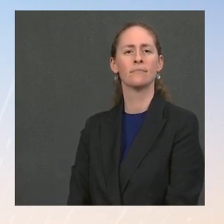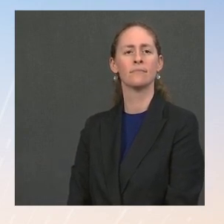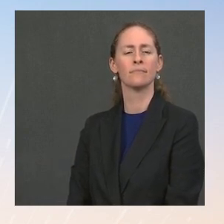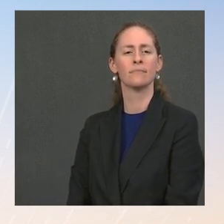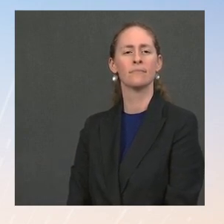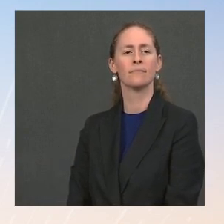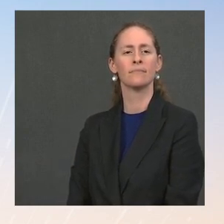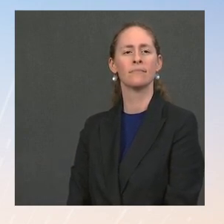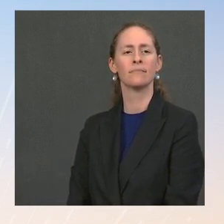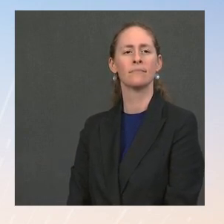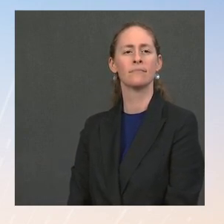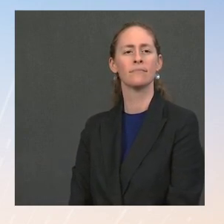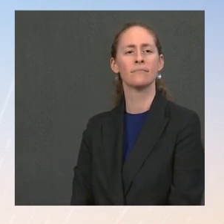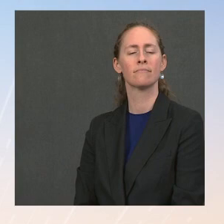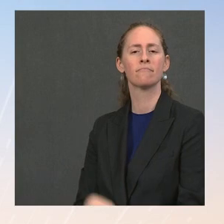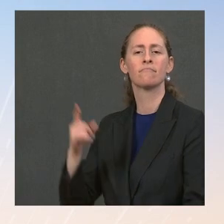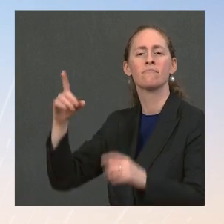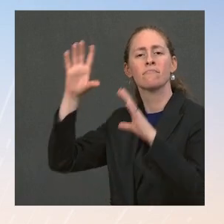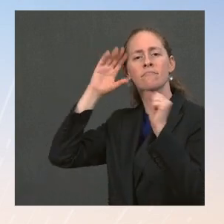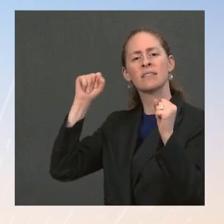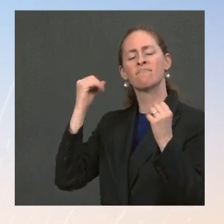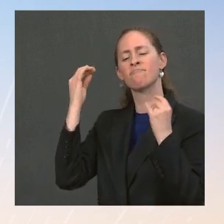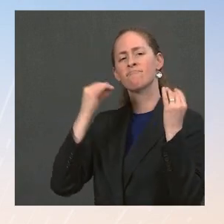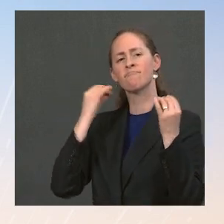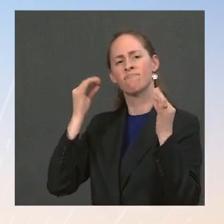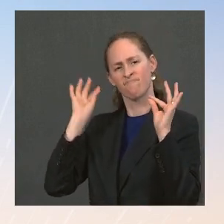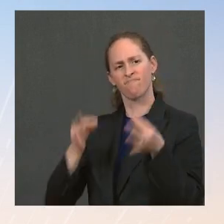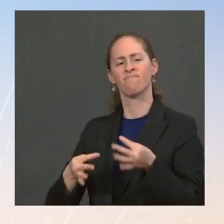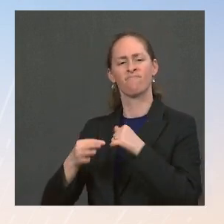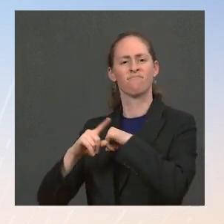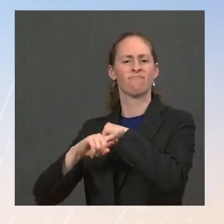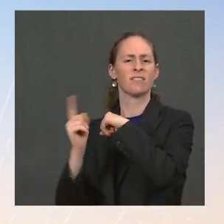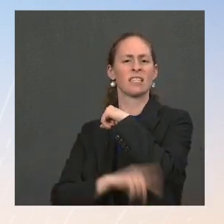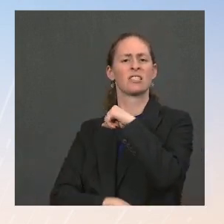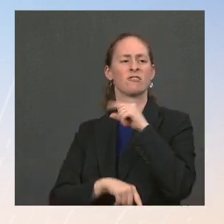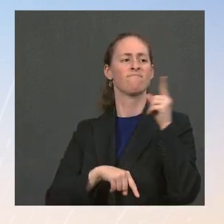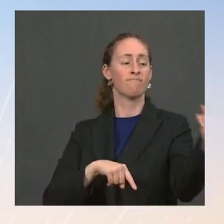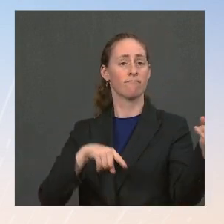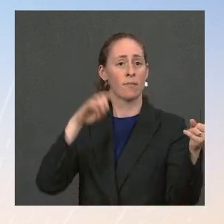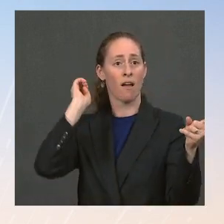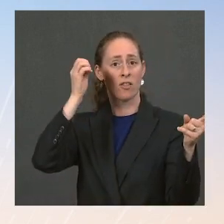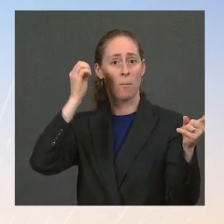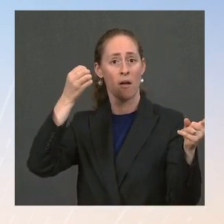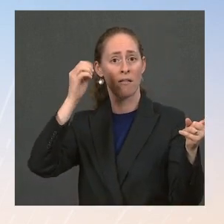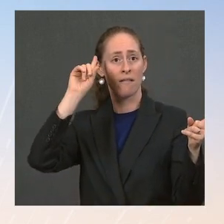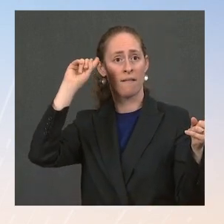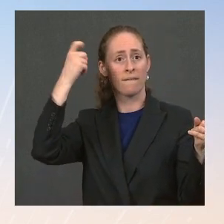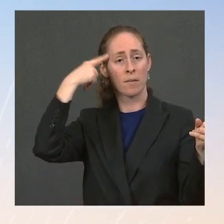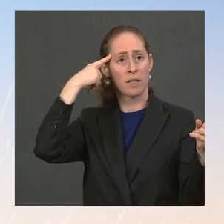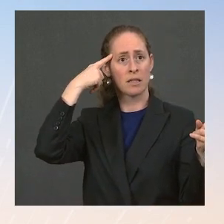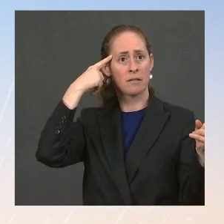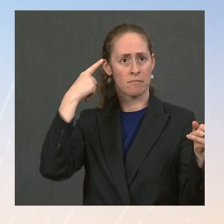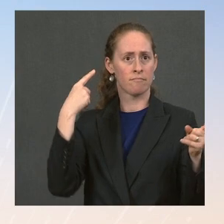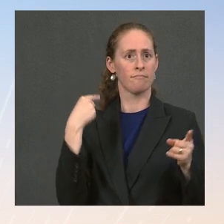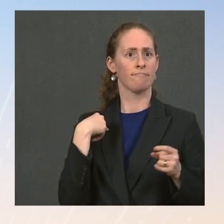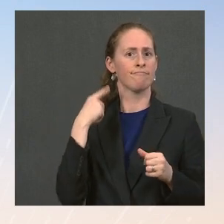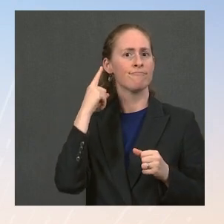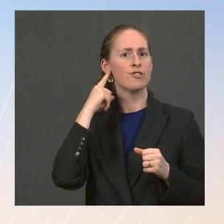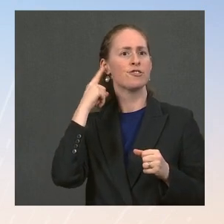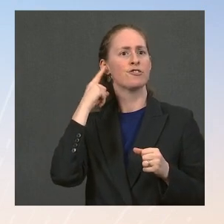We've seen credible allegations of human rights abuses, allegations of genocide. The Ethiopian government expelled seven senior U.N. officials last week.